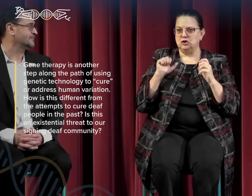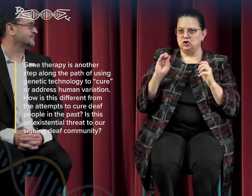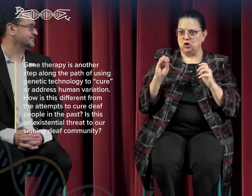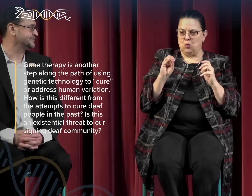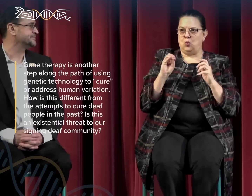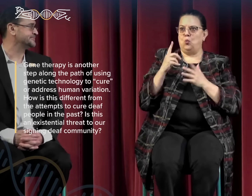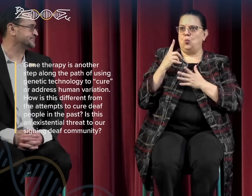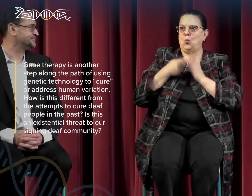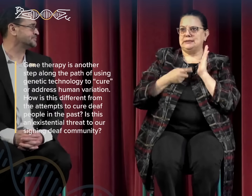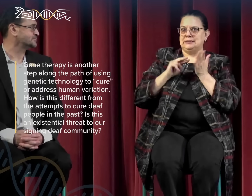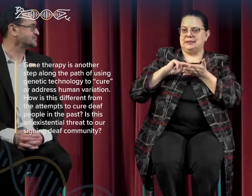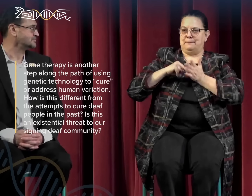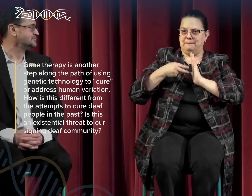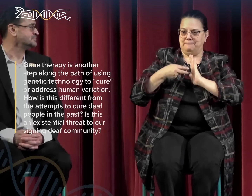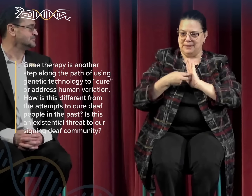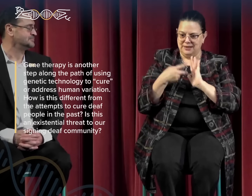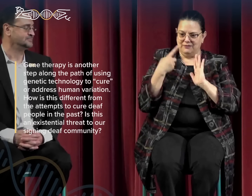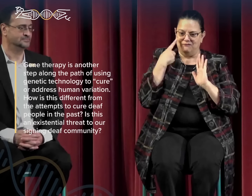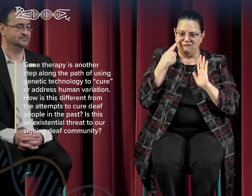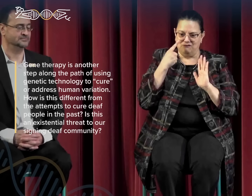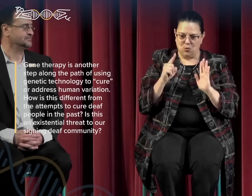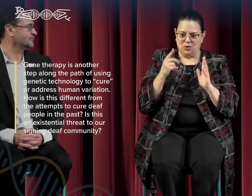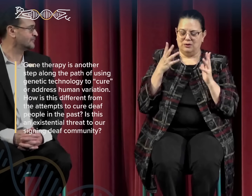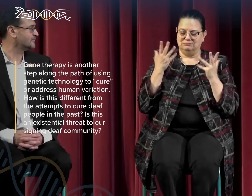editing at the genetic level.